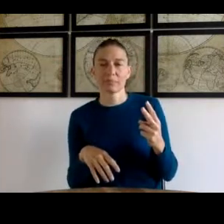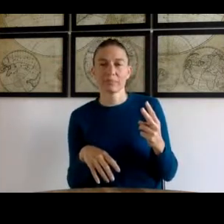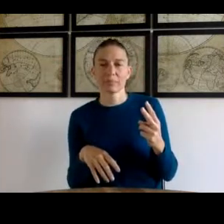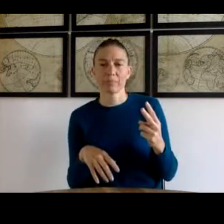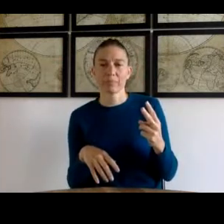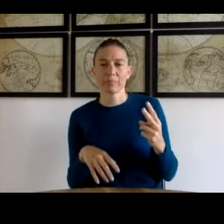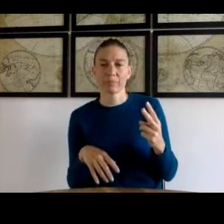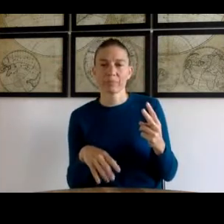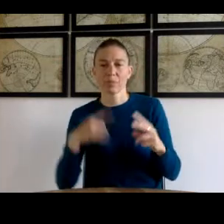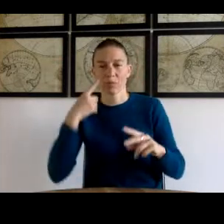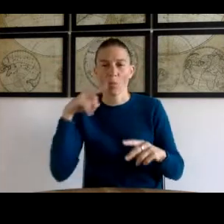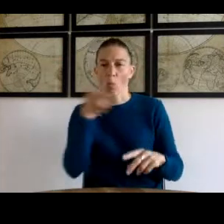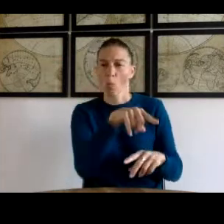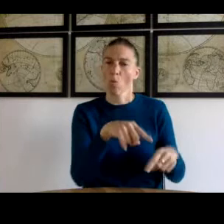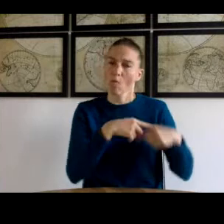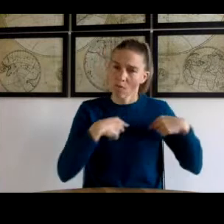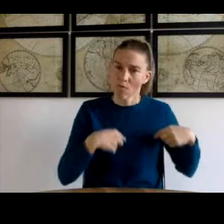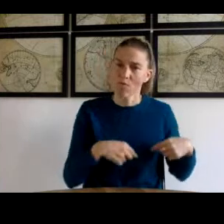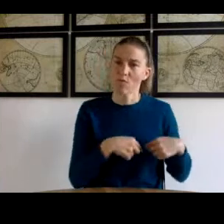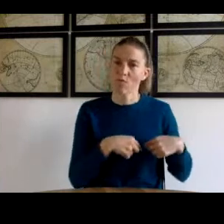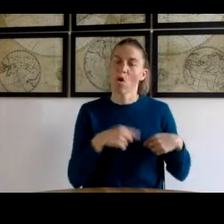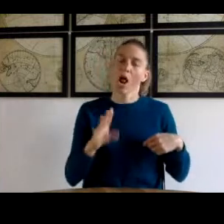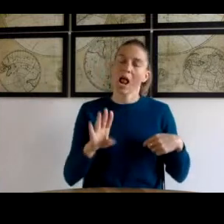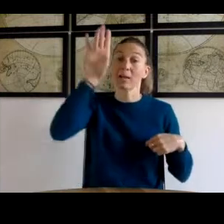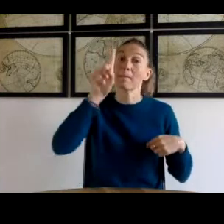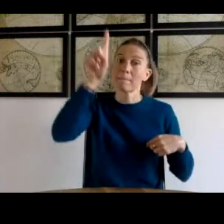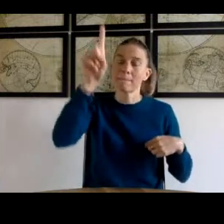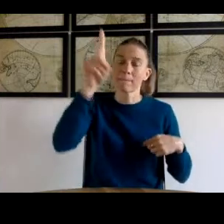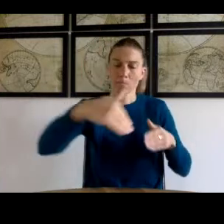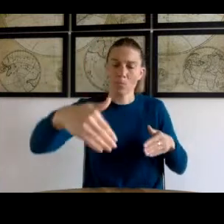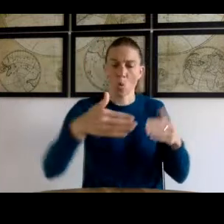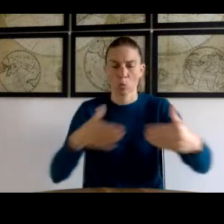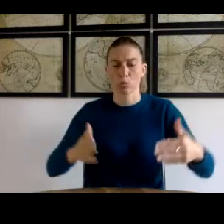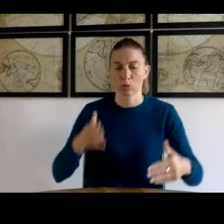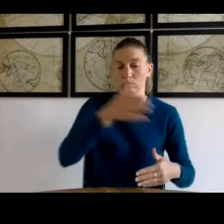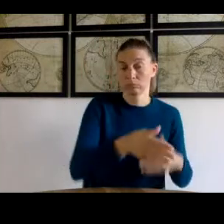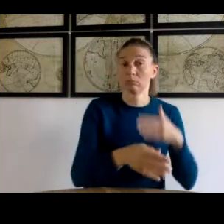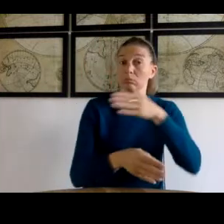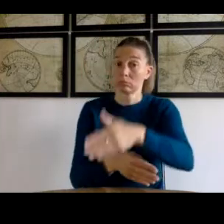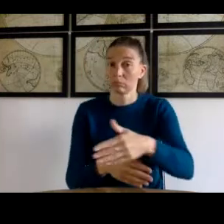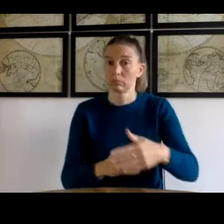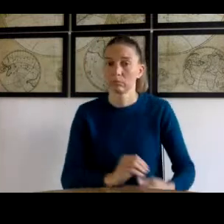So where does all this fit in with your project, your initiative?